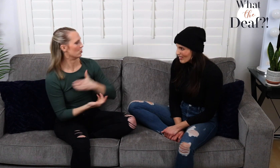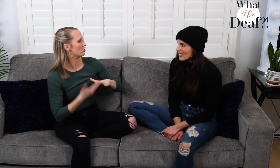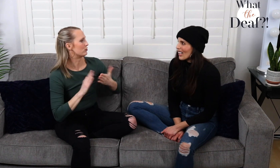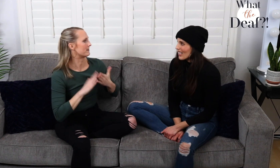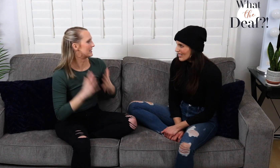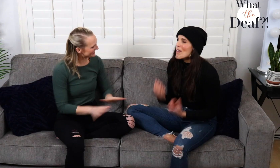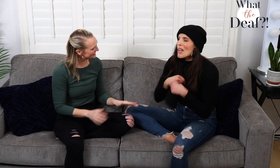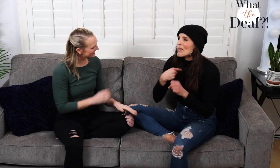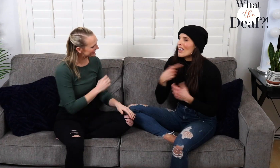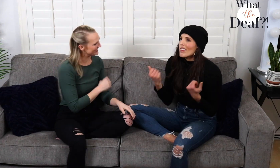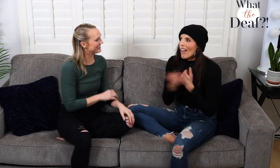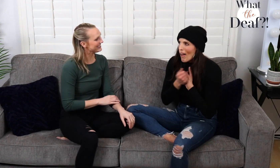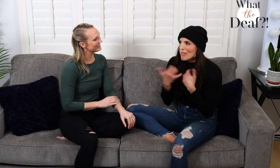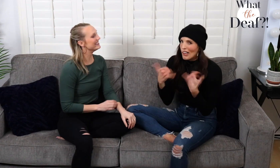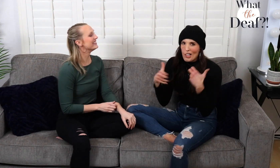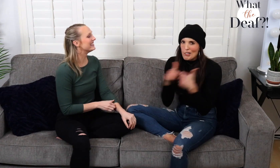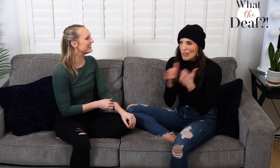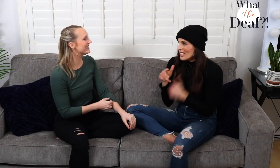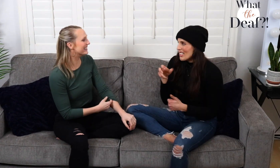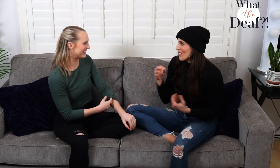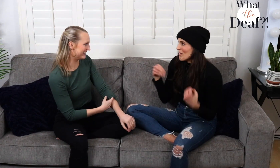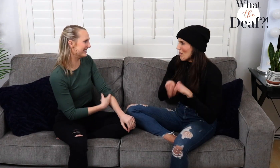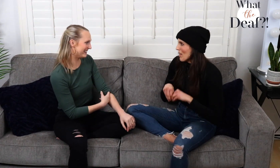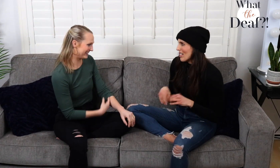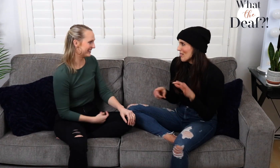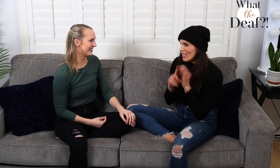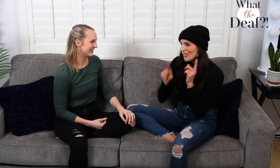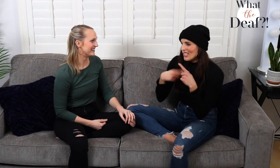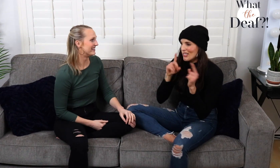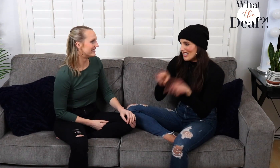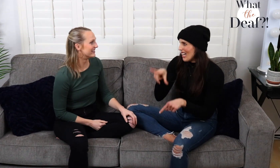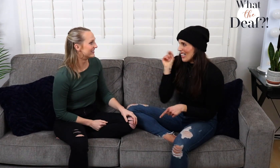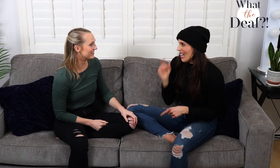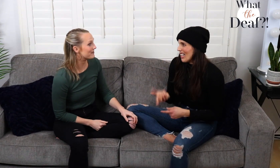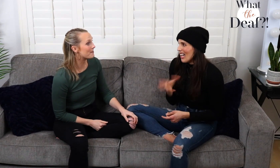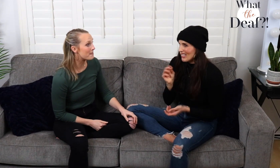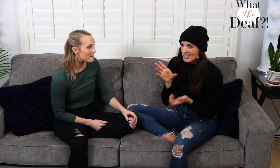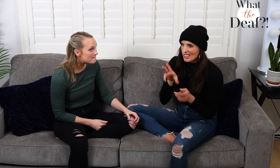our community - And makes me love playing sports even more especially when I went to Gallaudet